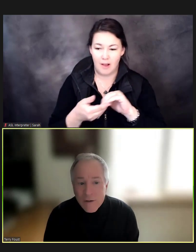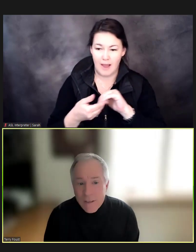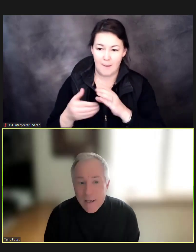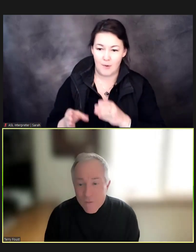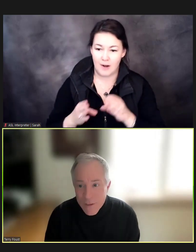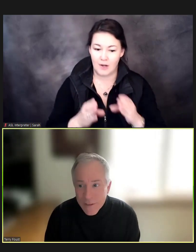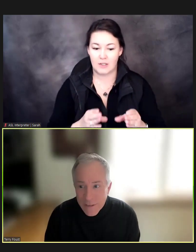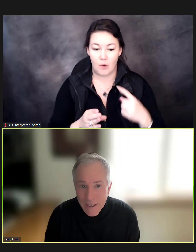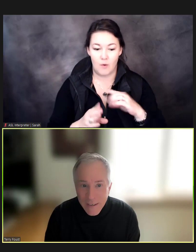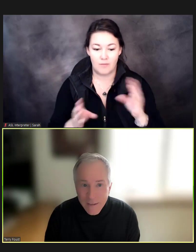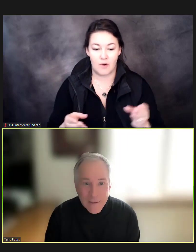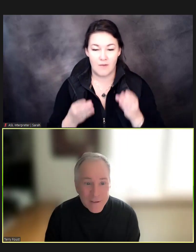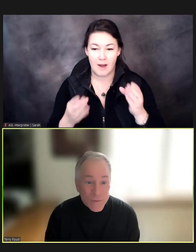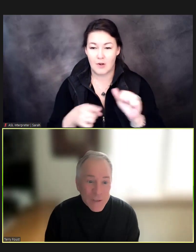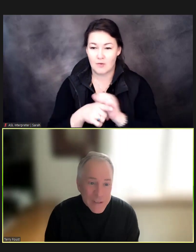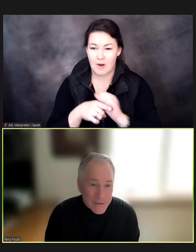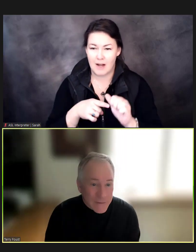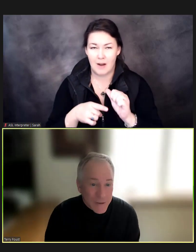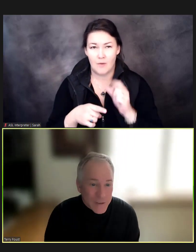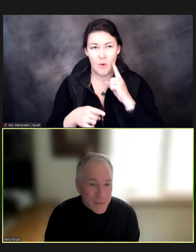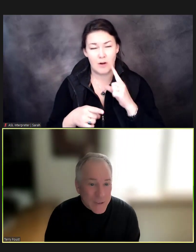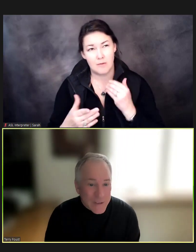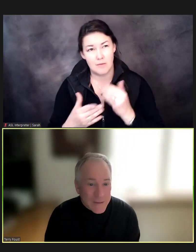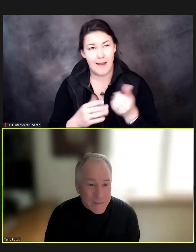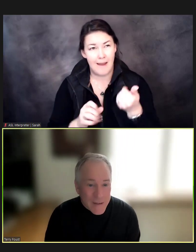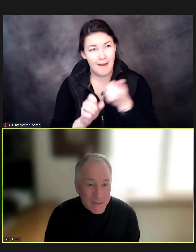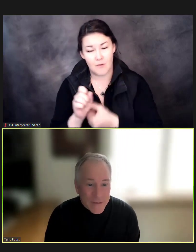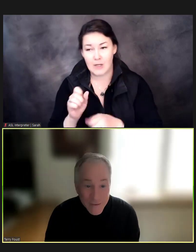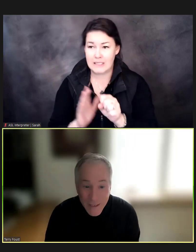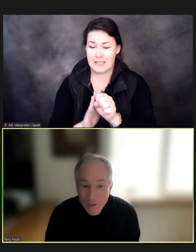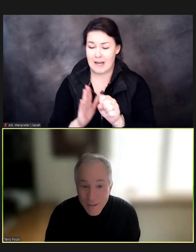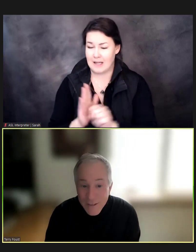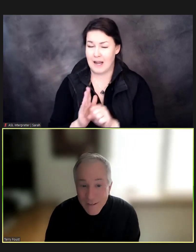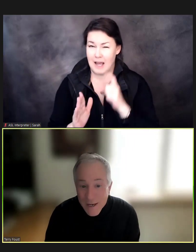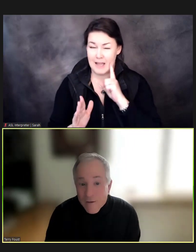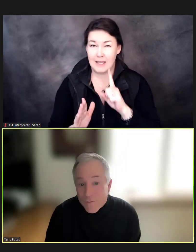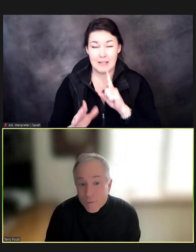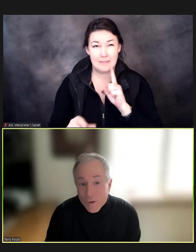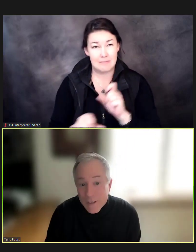training on nearly every state. It's really, literally, been, I think, thousands of staff from